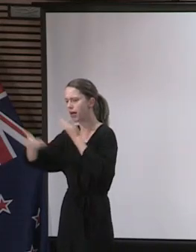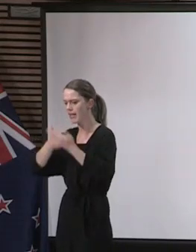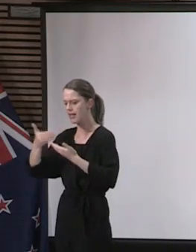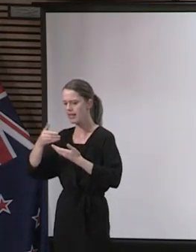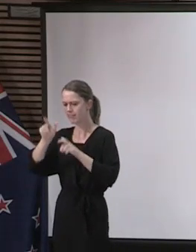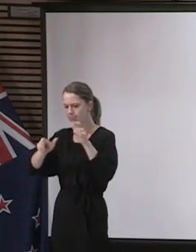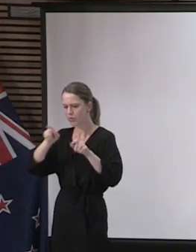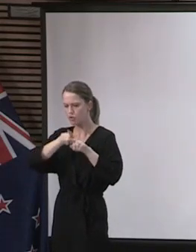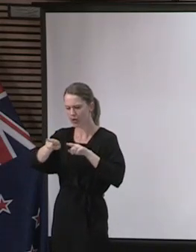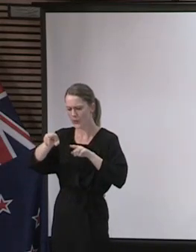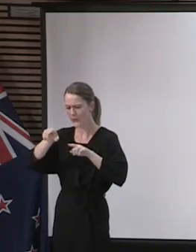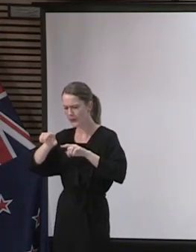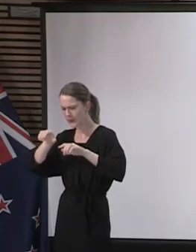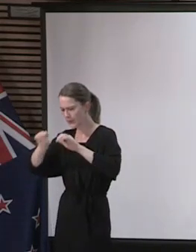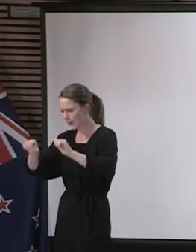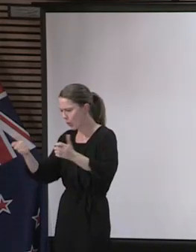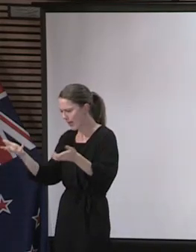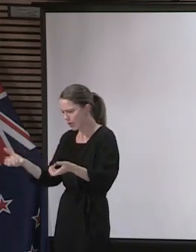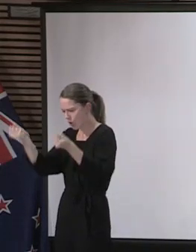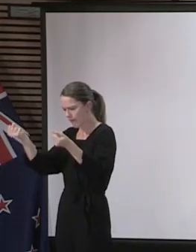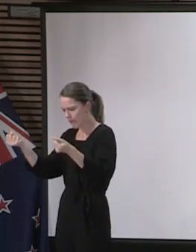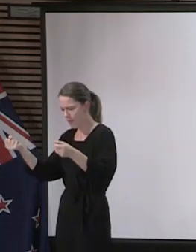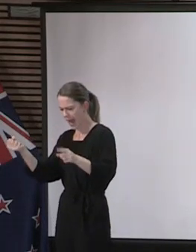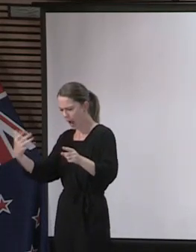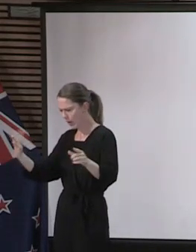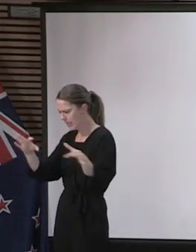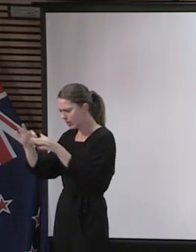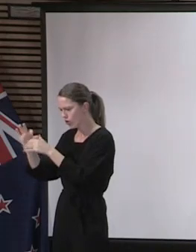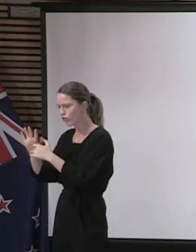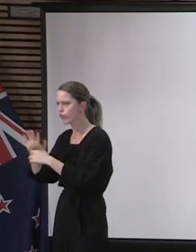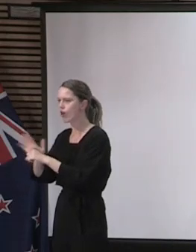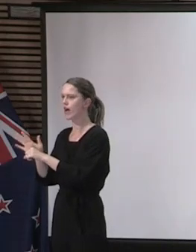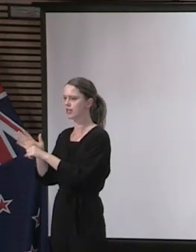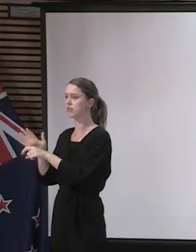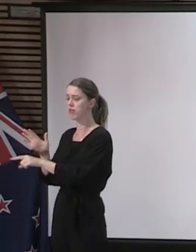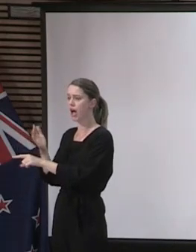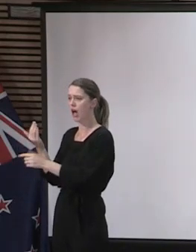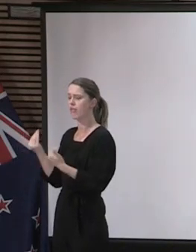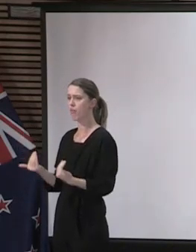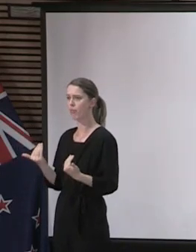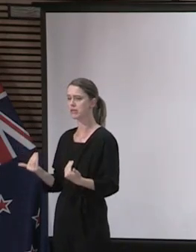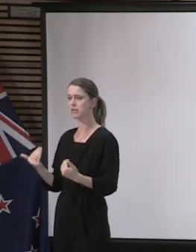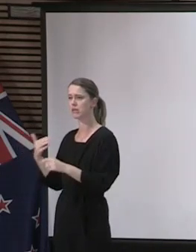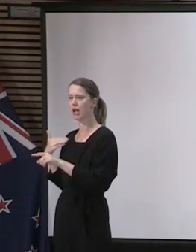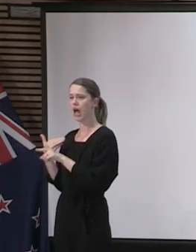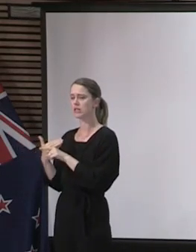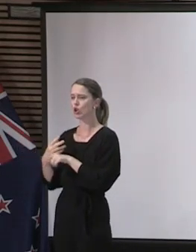PRIME MINISTER JACINDA ARDERN: You will hear every day we have been talking a little bit more detail around the cases